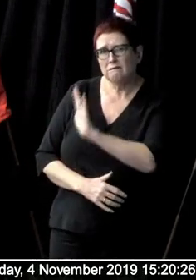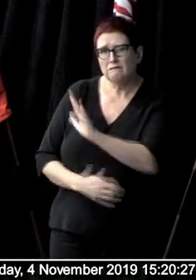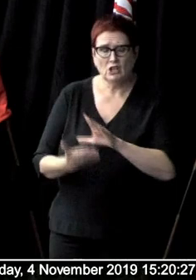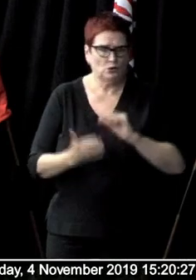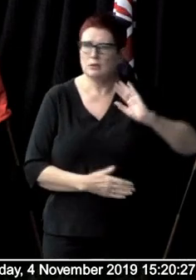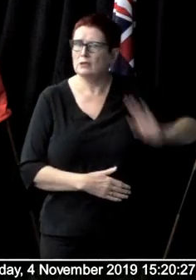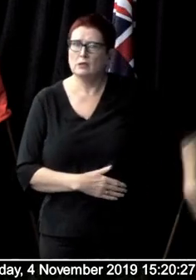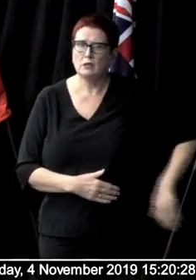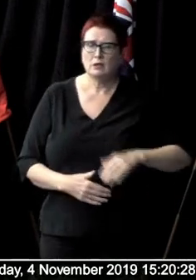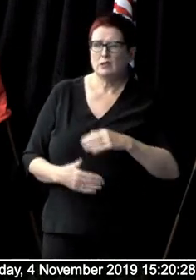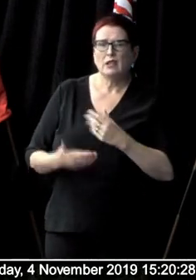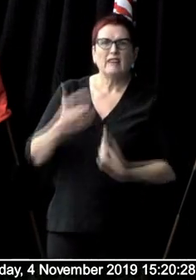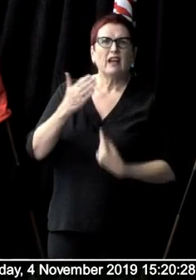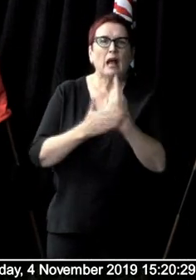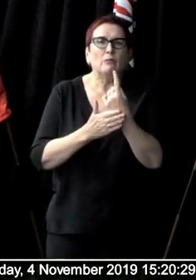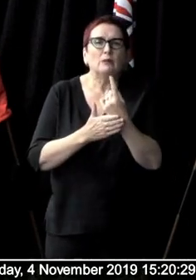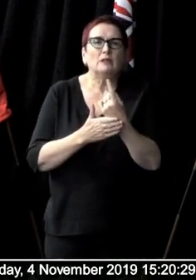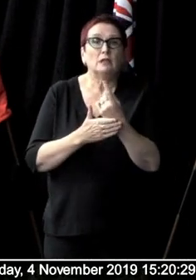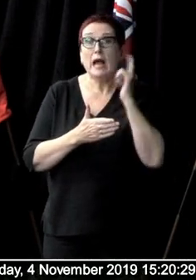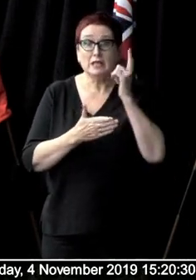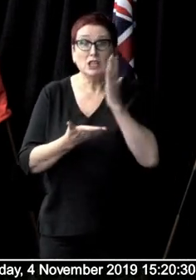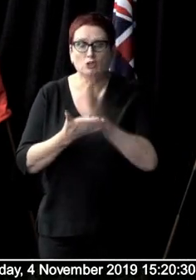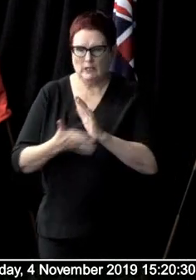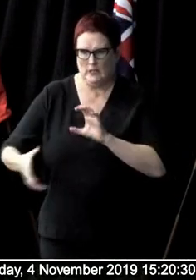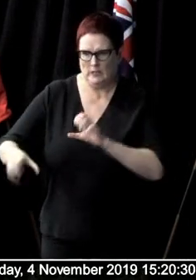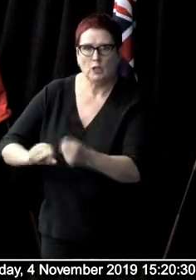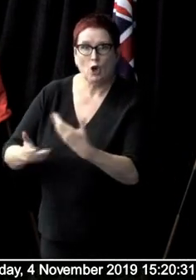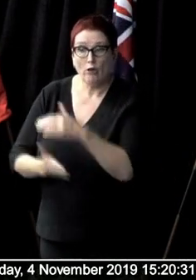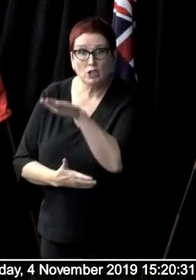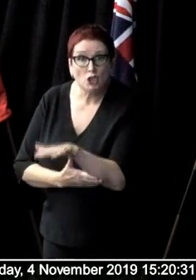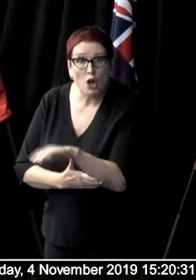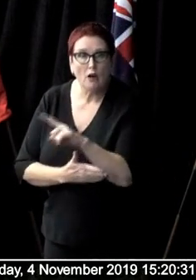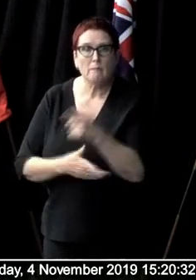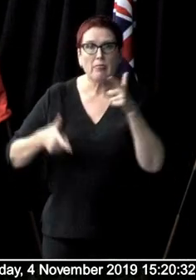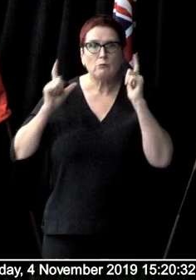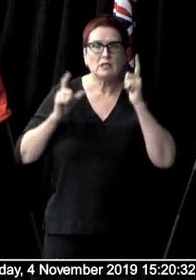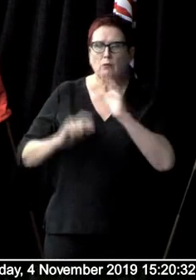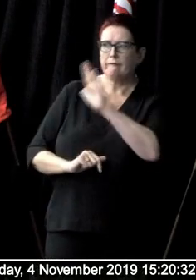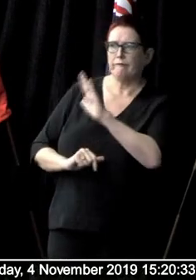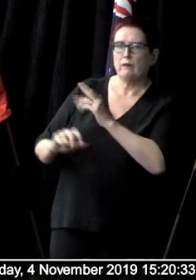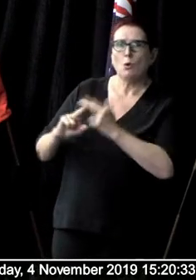case of inappropriate restrictive practice. Is that the case? Yes?